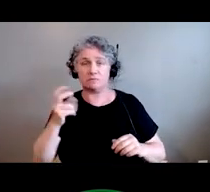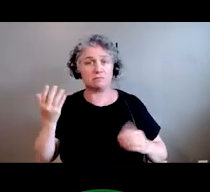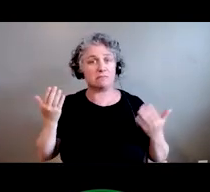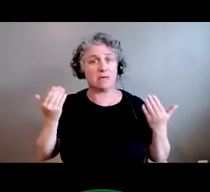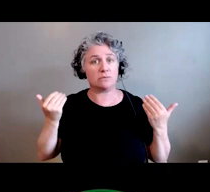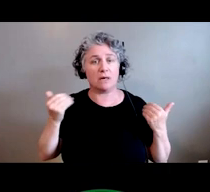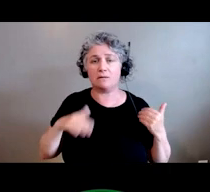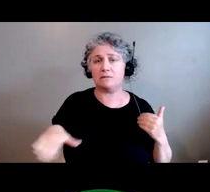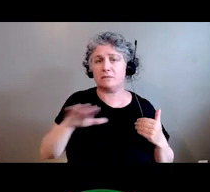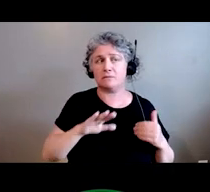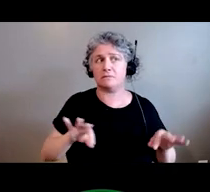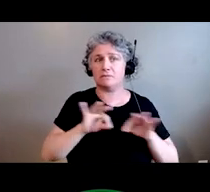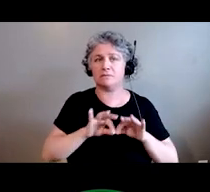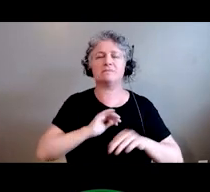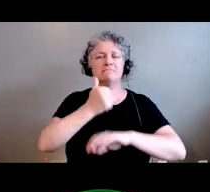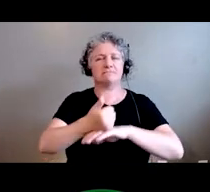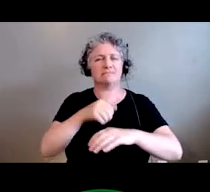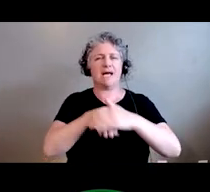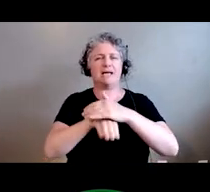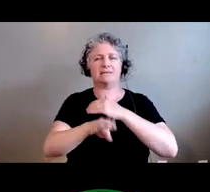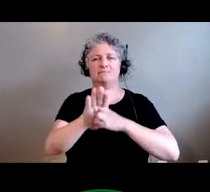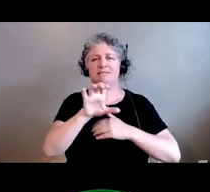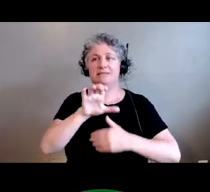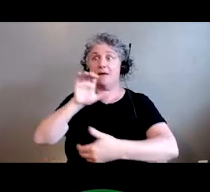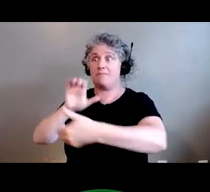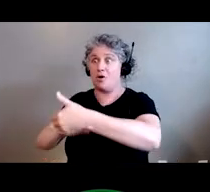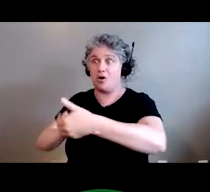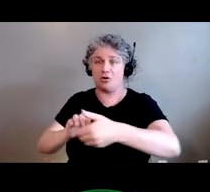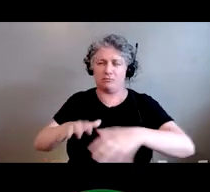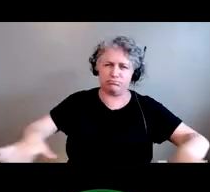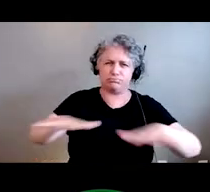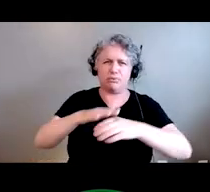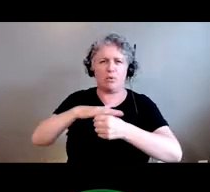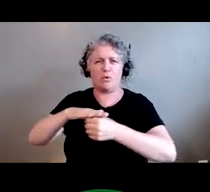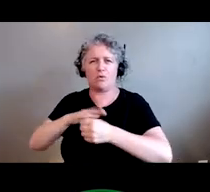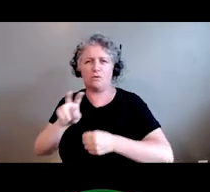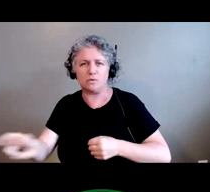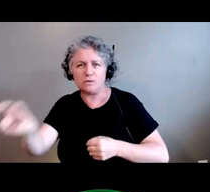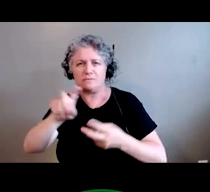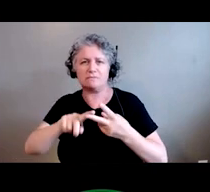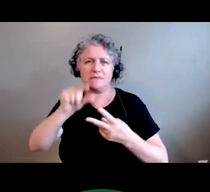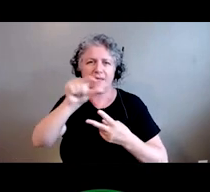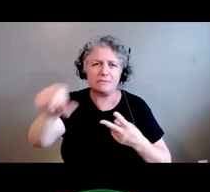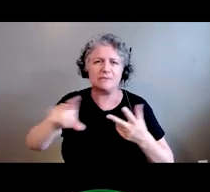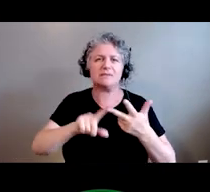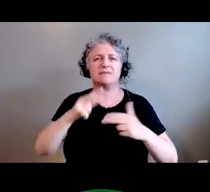and facility operators across BC. We work with locals by facilitating universal design training. Performing accessibility